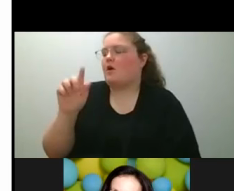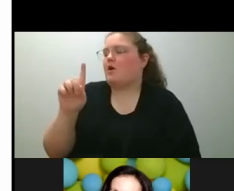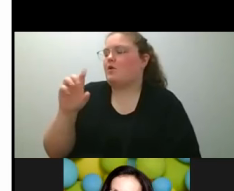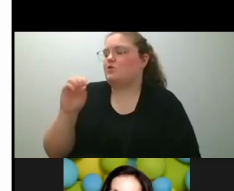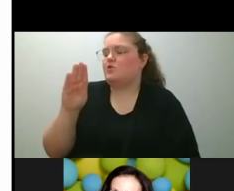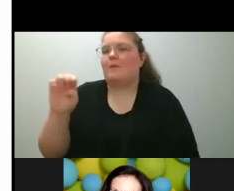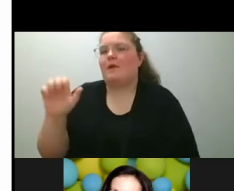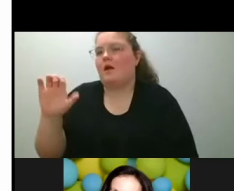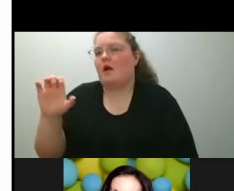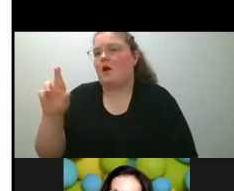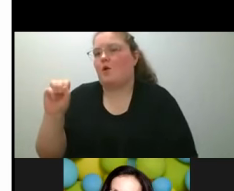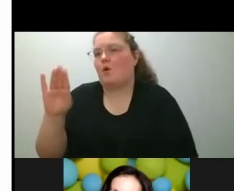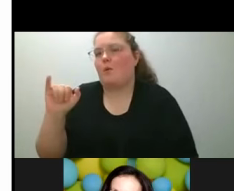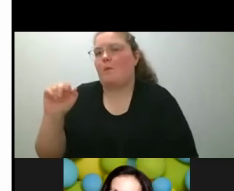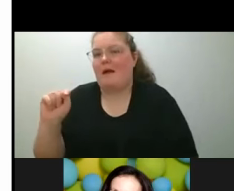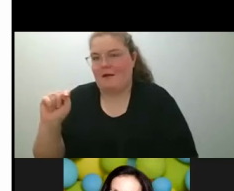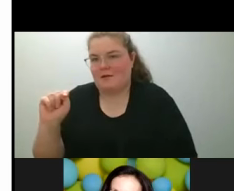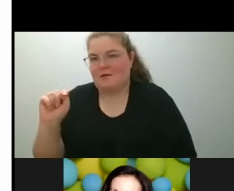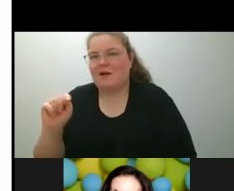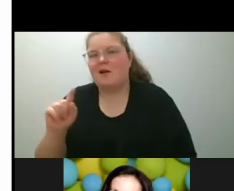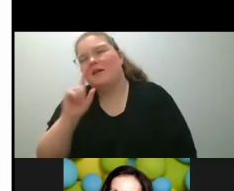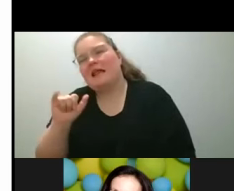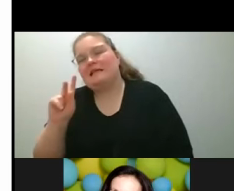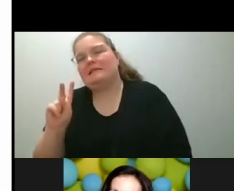So this is sort of the second best option, if you're providing feedback.